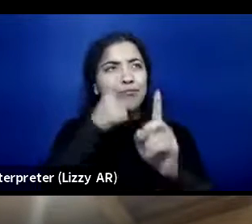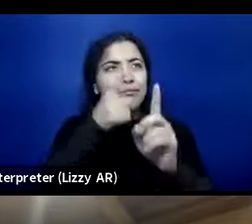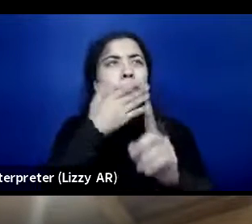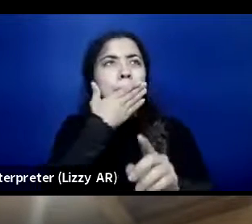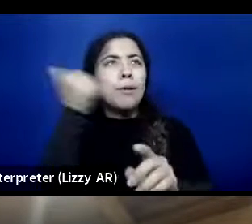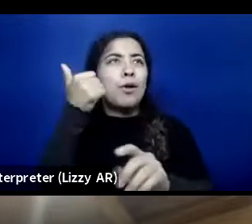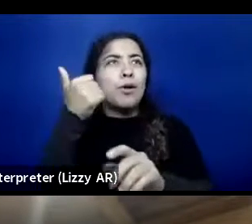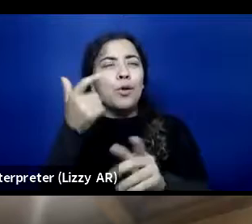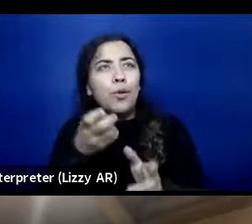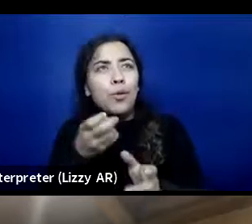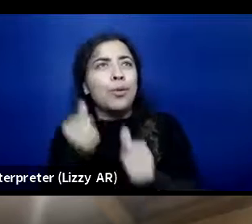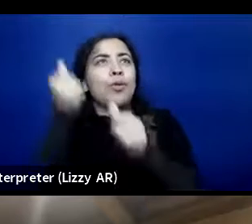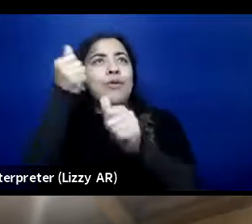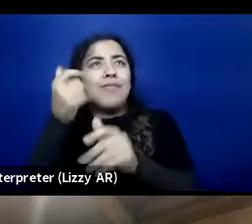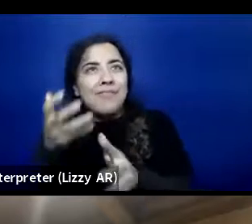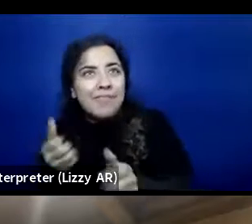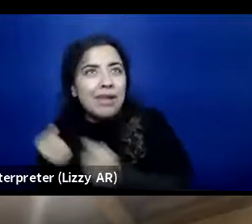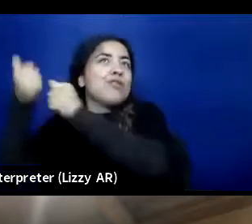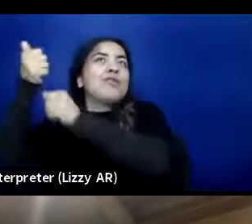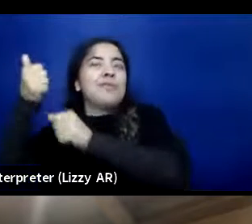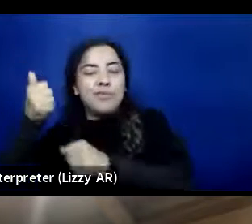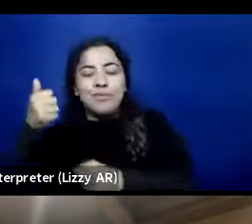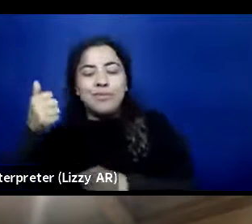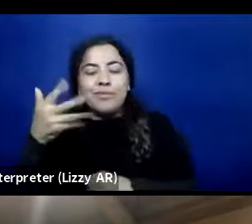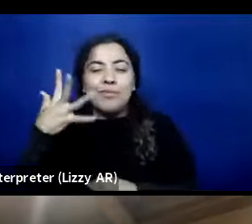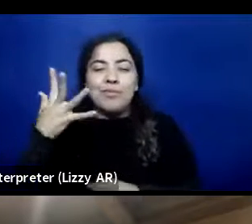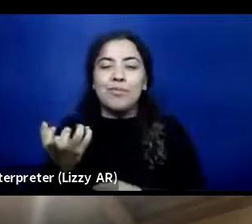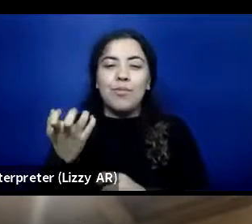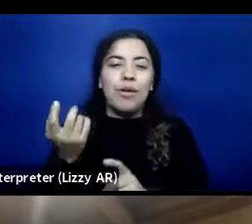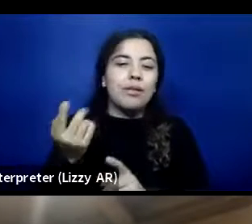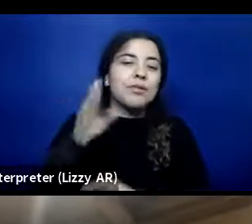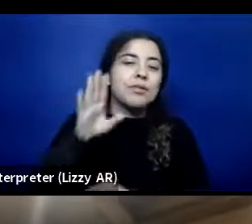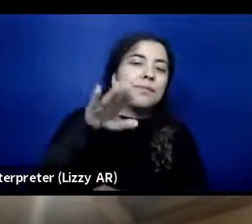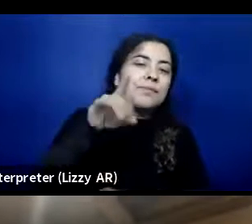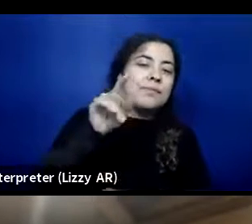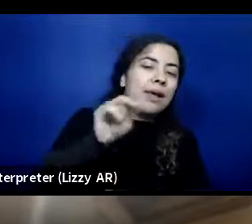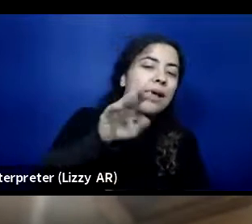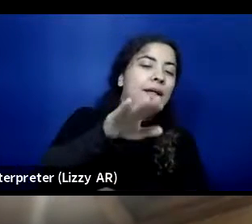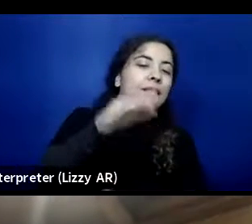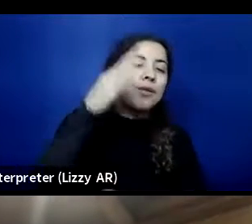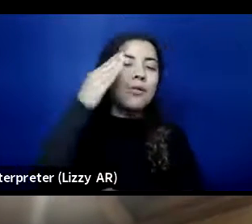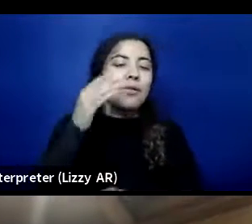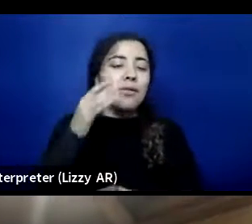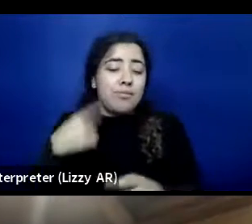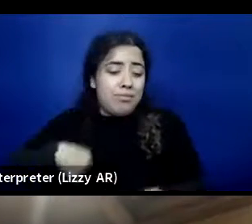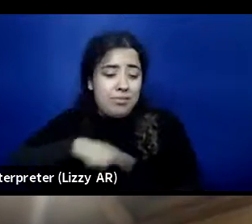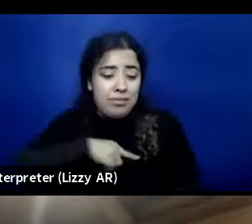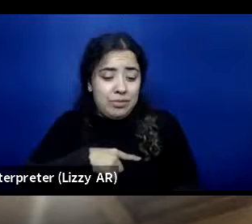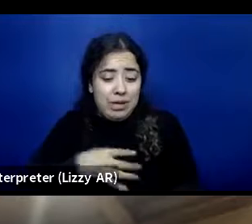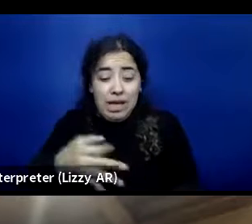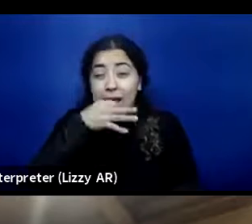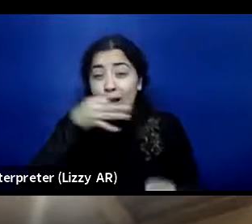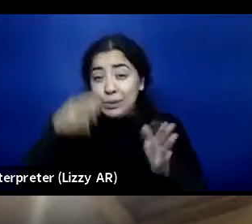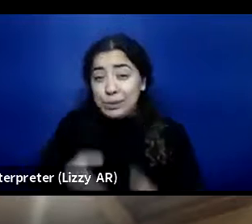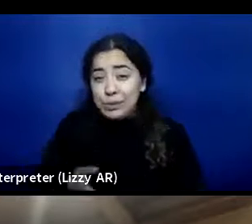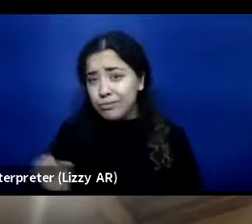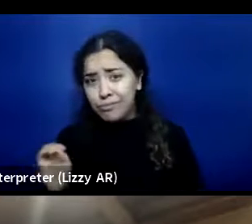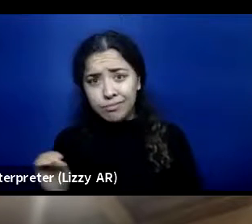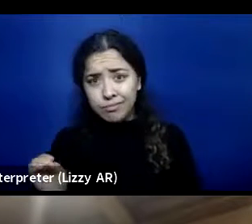and I want to refer Suzanne in saying is... none of us are experts on all of this to get it right because with innovation, we're gonna fail.